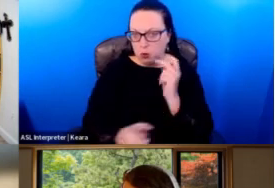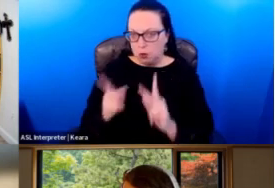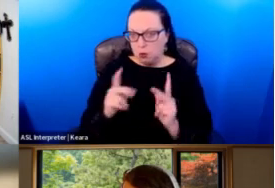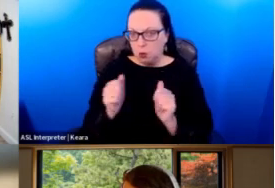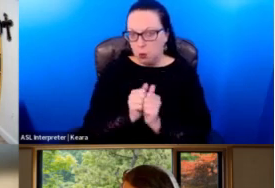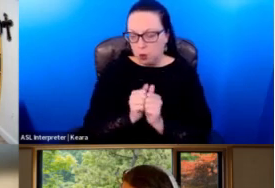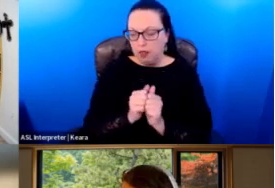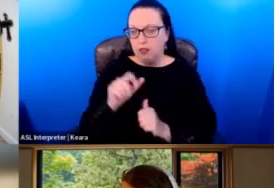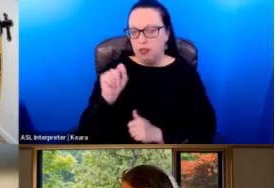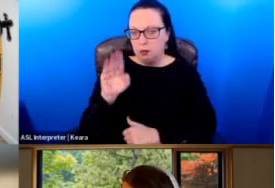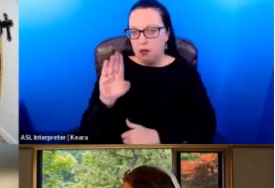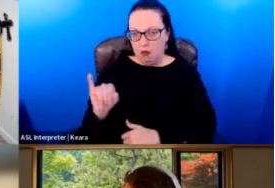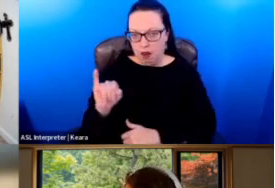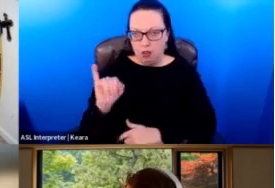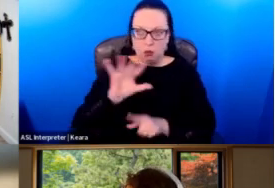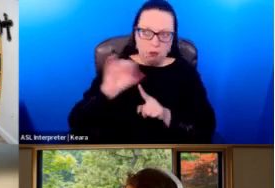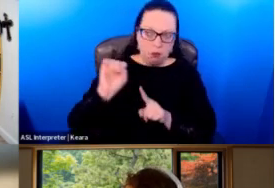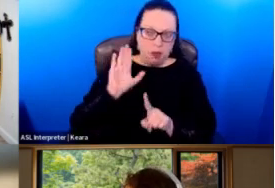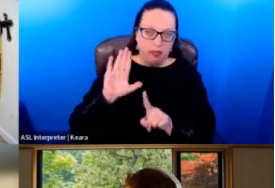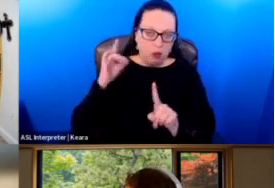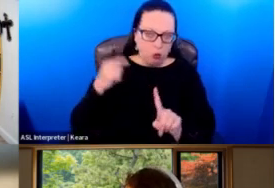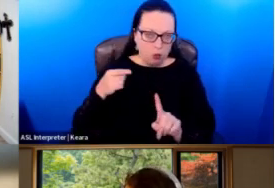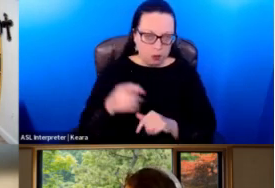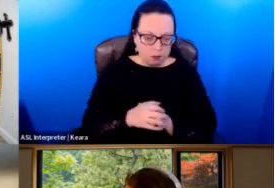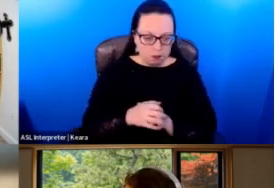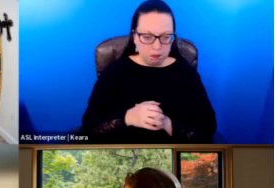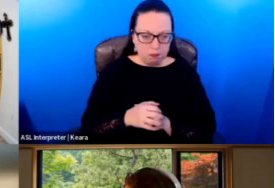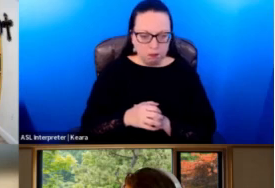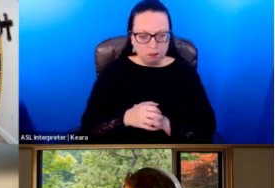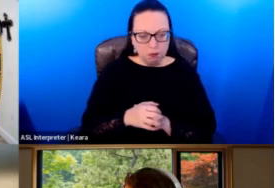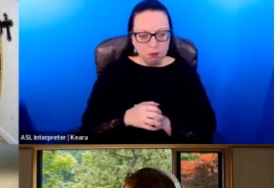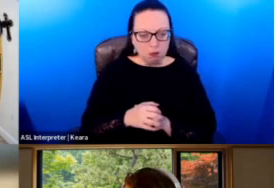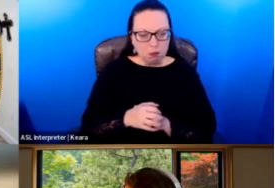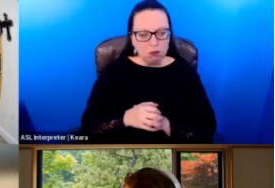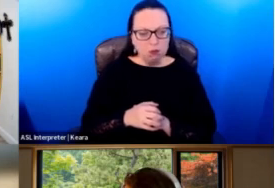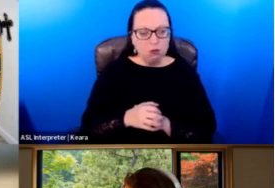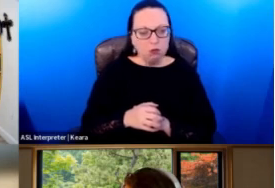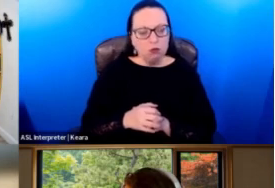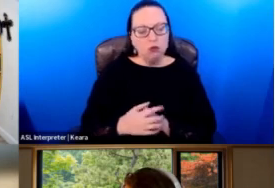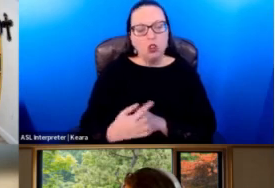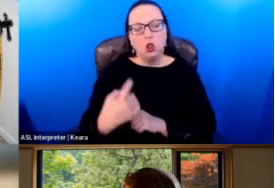with their employment goals. We also just released a podcast with our self advocate advisor